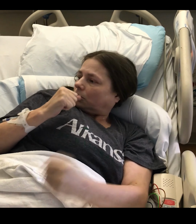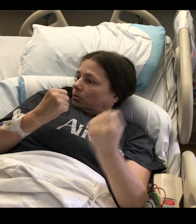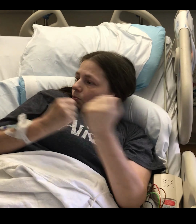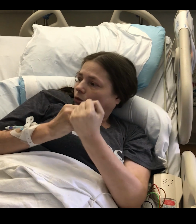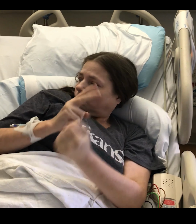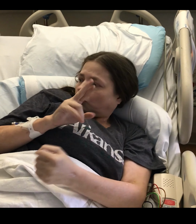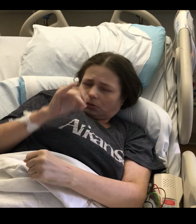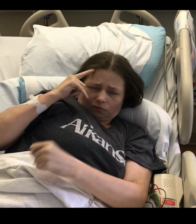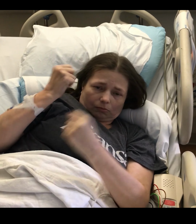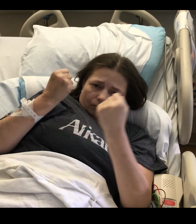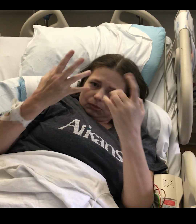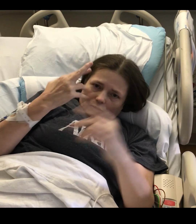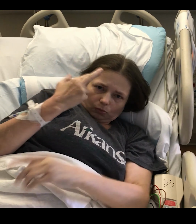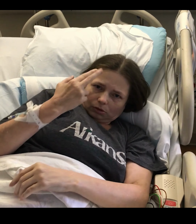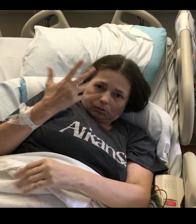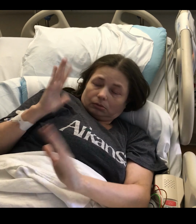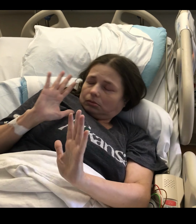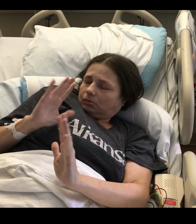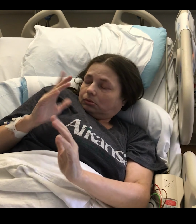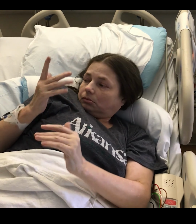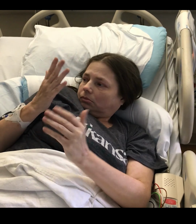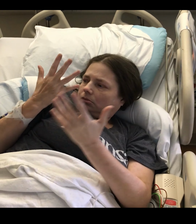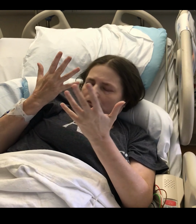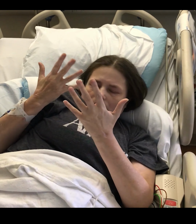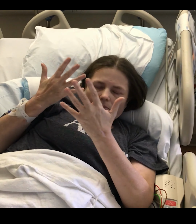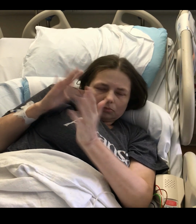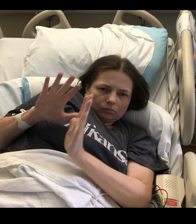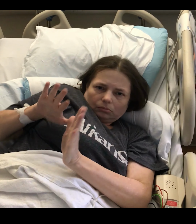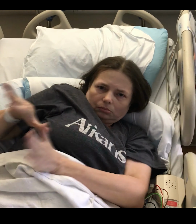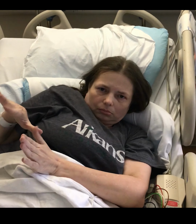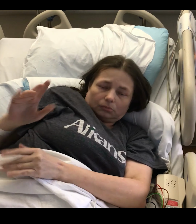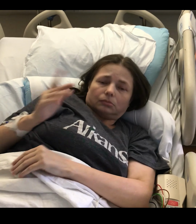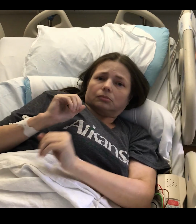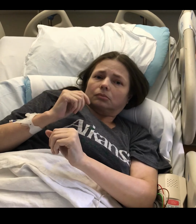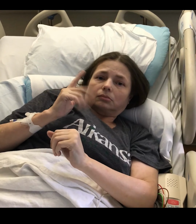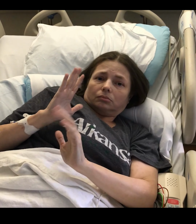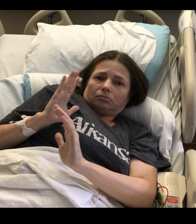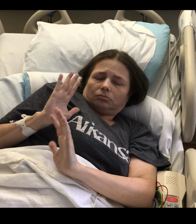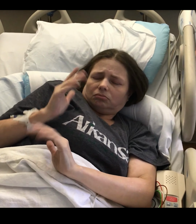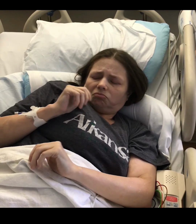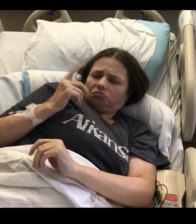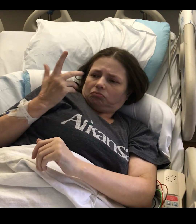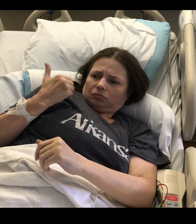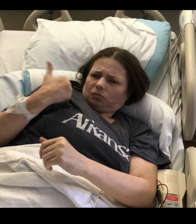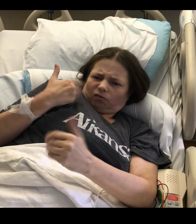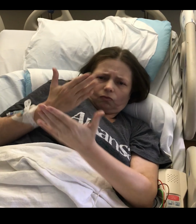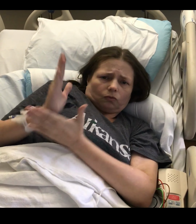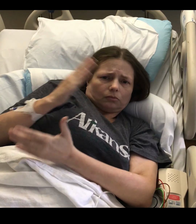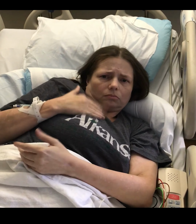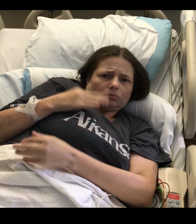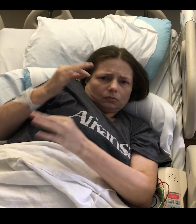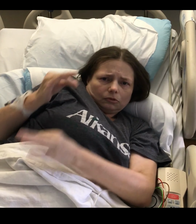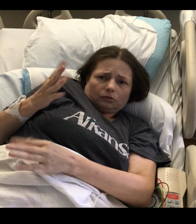and do not support the idea of VRI for many reasons but that is for another time, another day. As we all know, it is my right and my decision regarding my wants/needs.